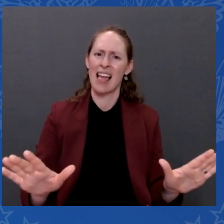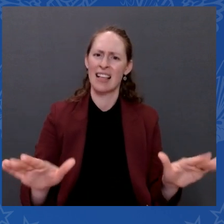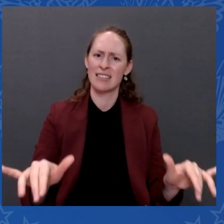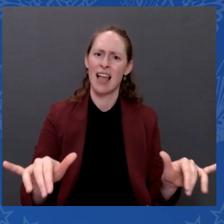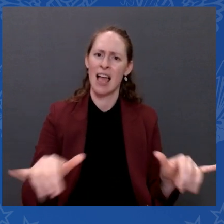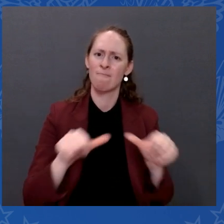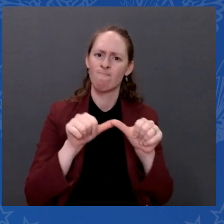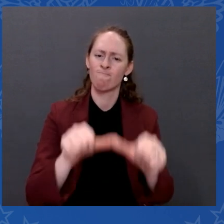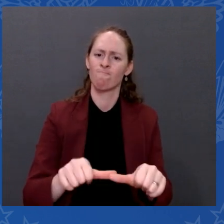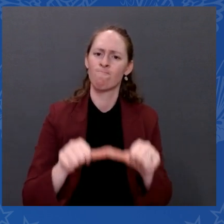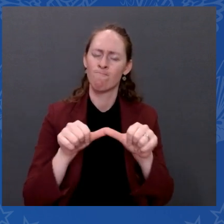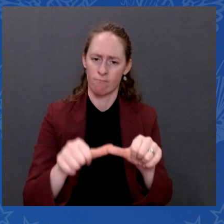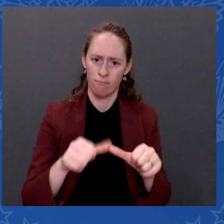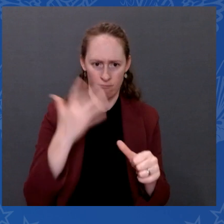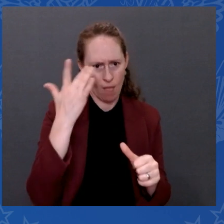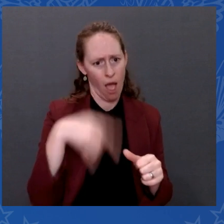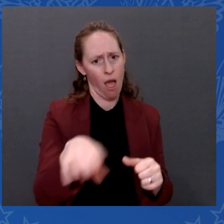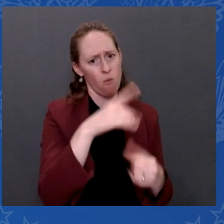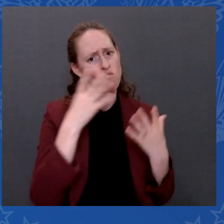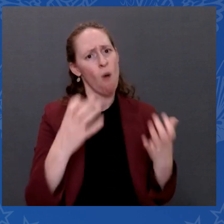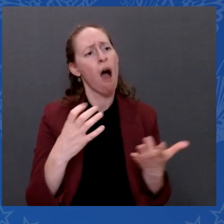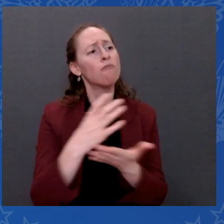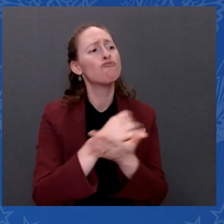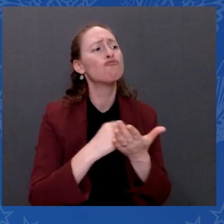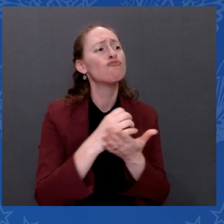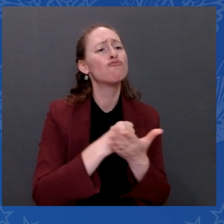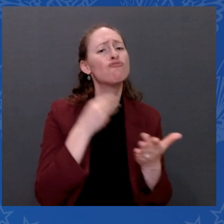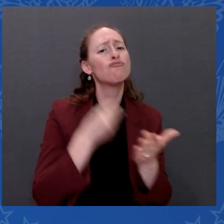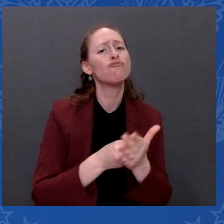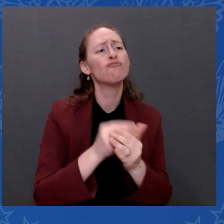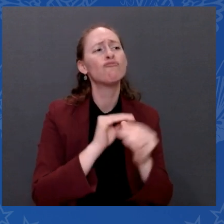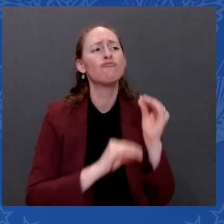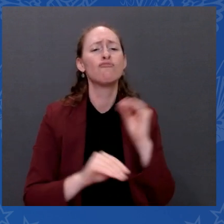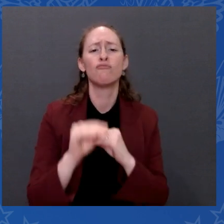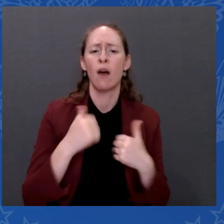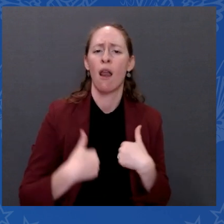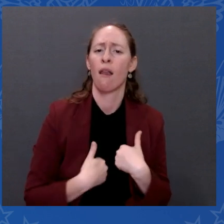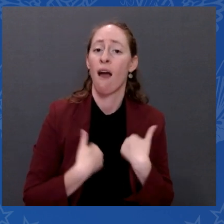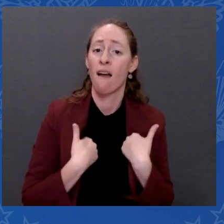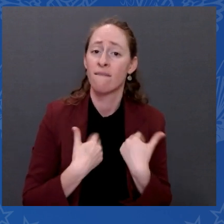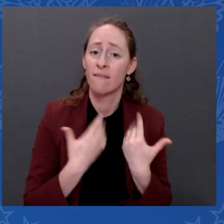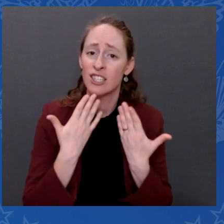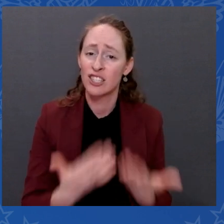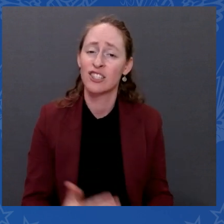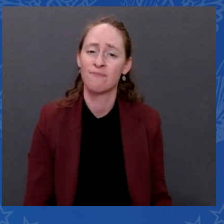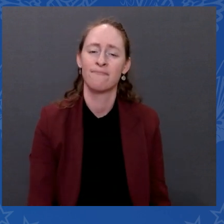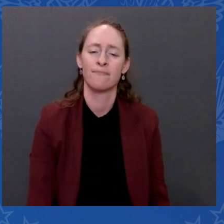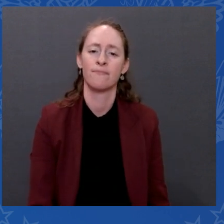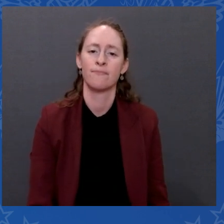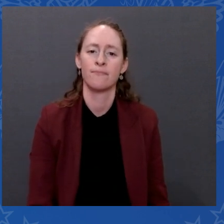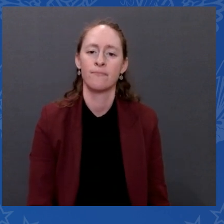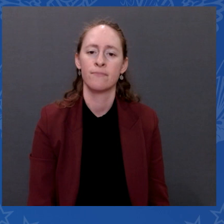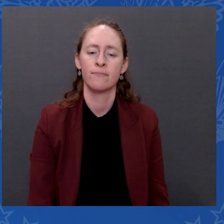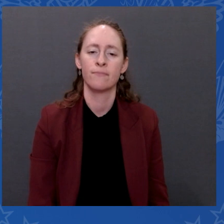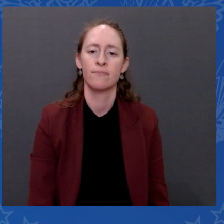The President: